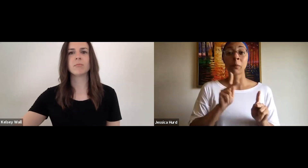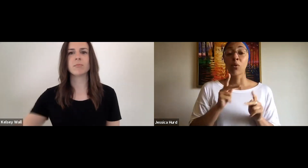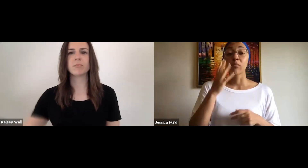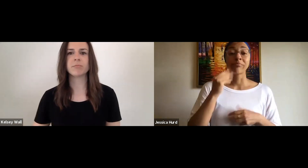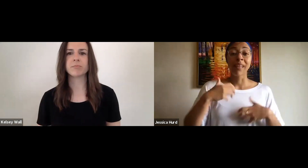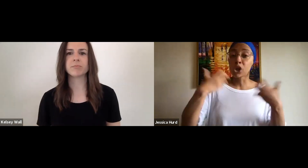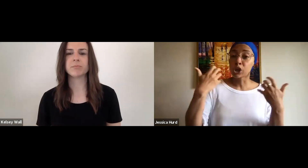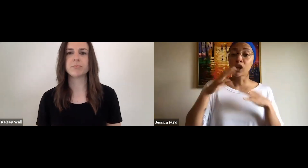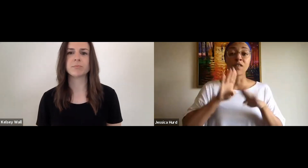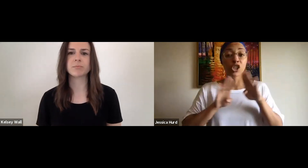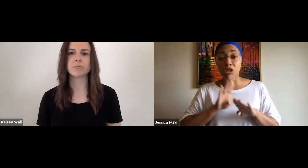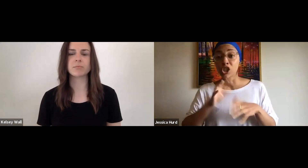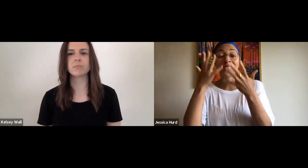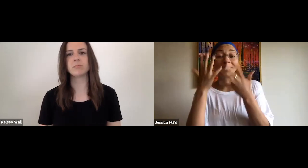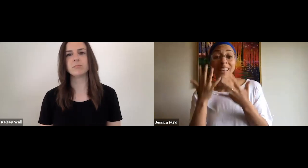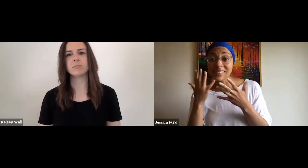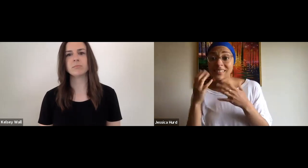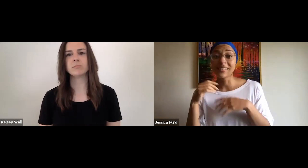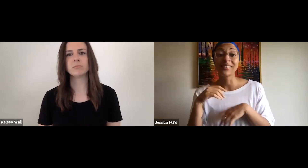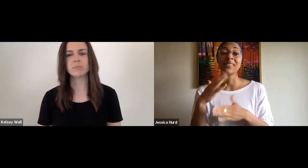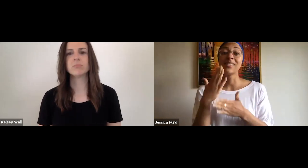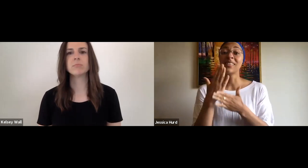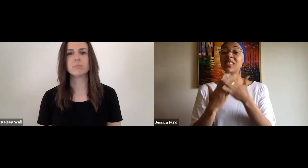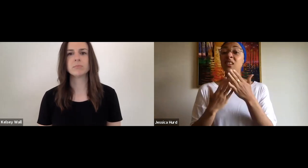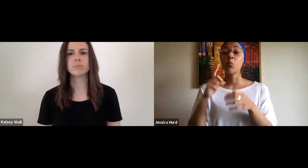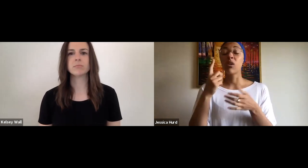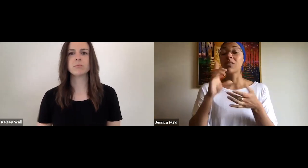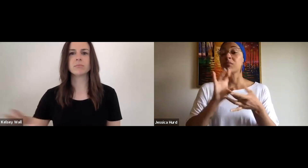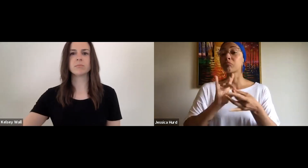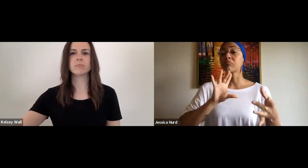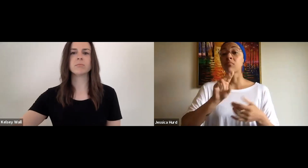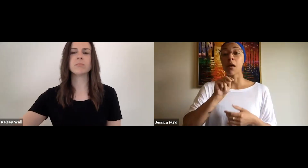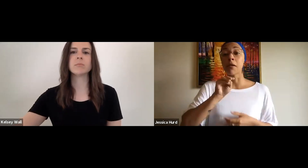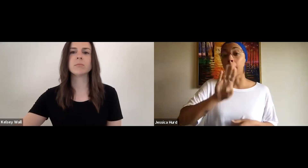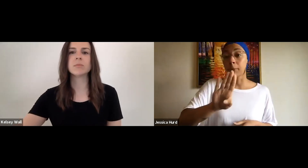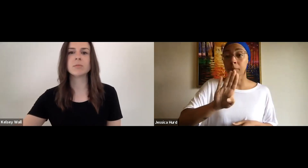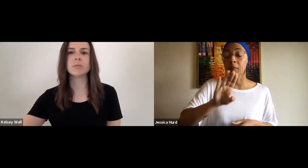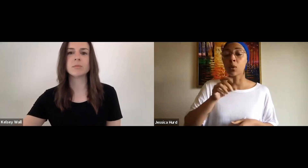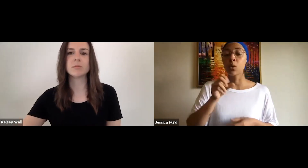to your routines or your emotions. Maybe you're feeling sadness or frustration